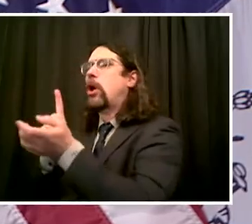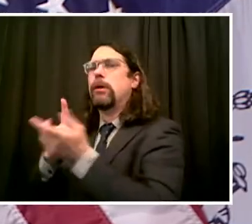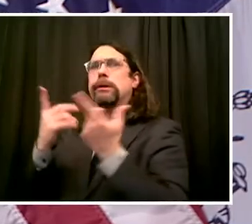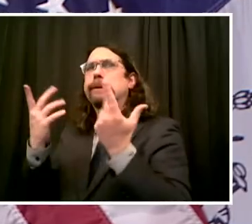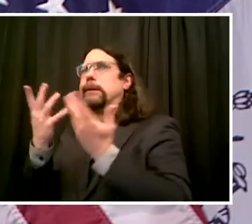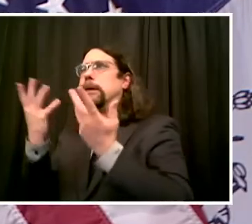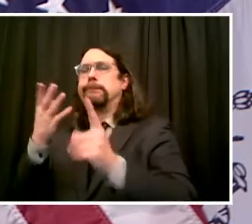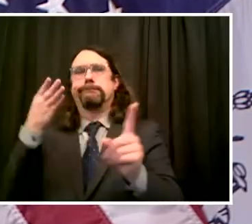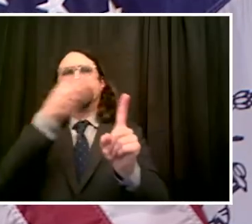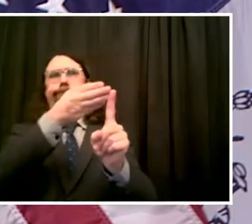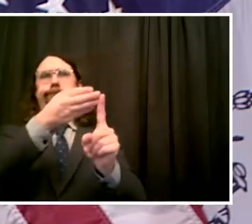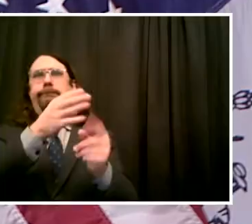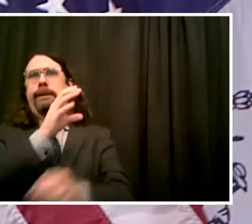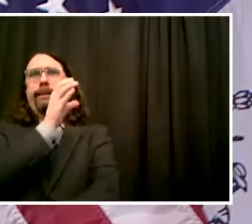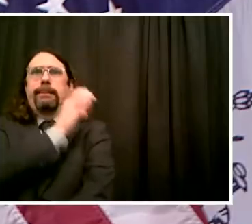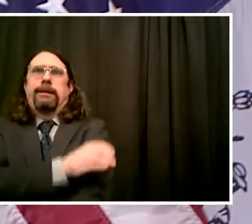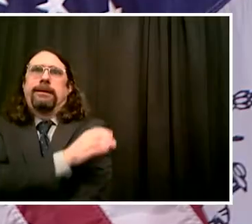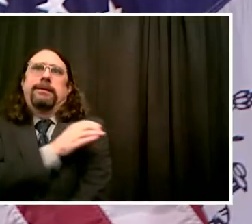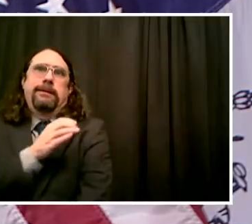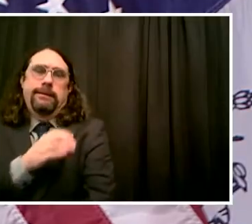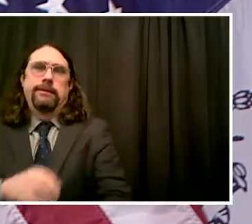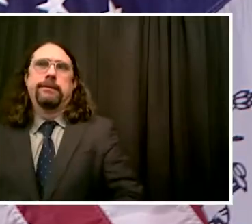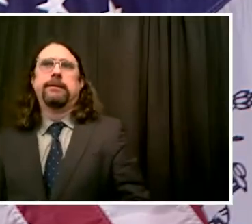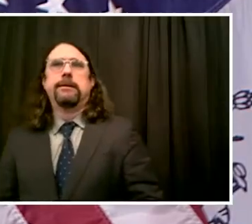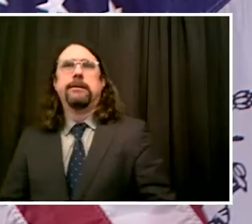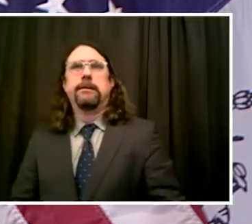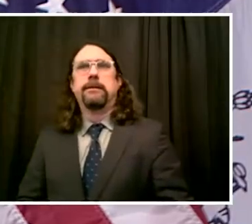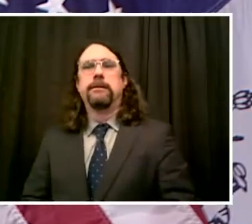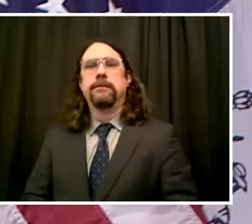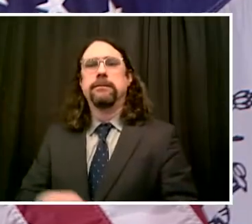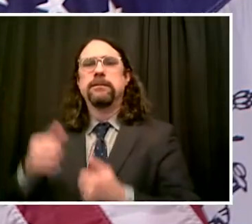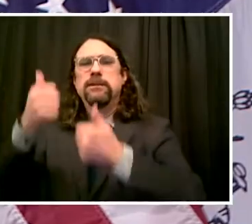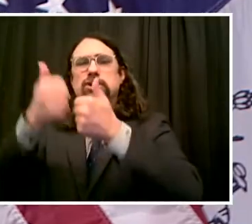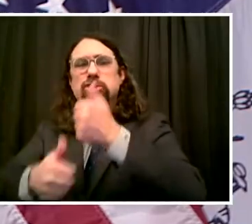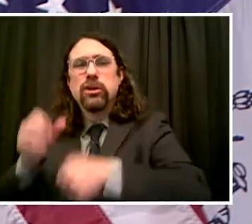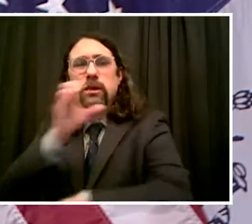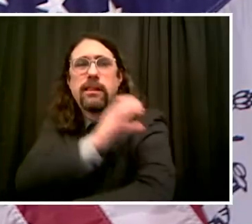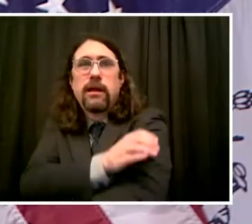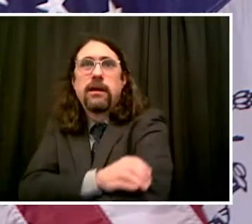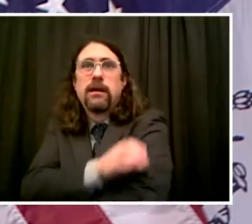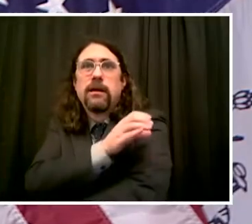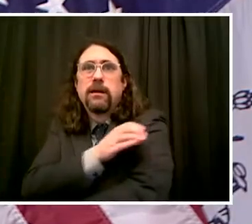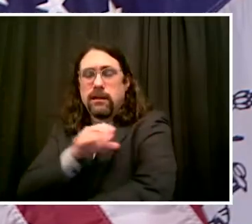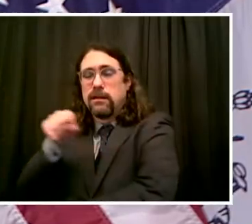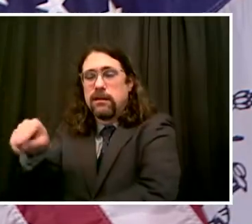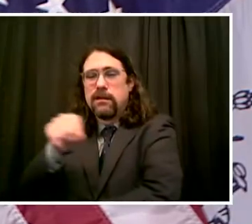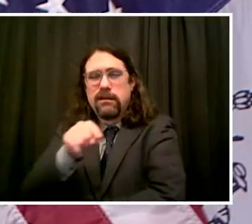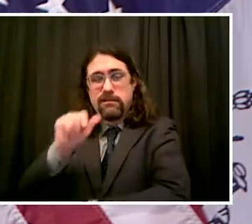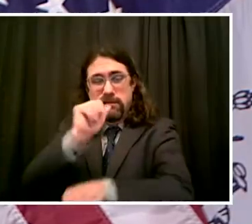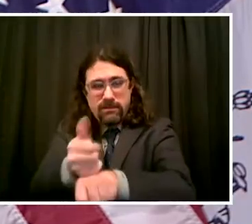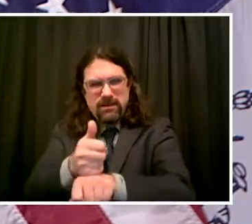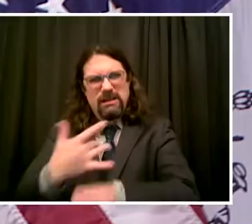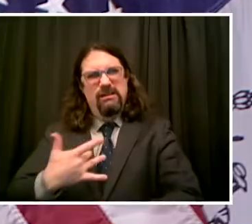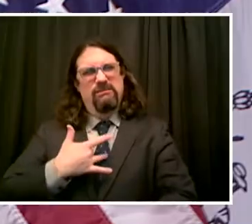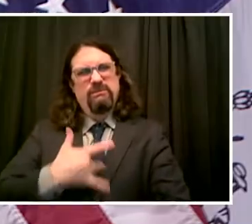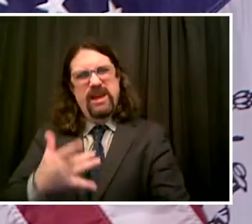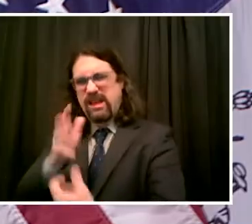P LITERALLY, THEIR CLINICS KNOW THE PEOPLE IN THEIR NEIGHBORHOODS AN SAH L PPHI O Y